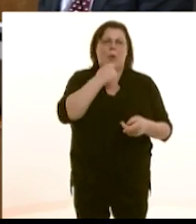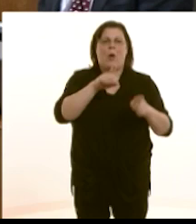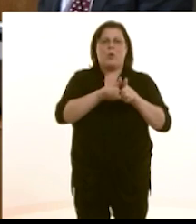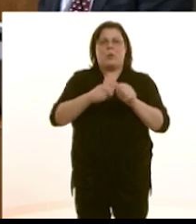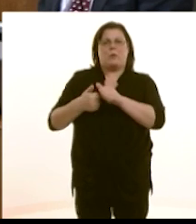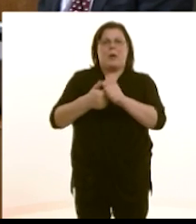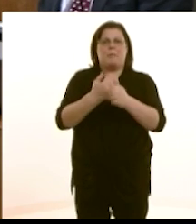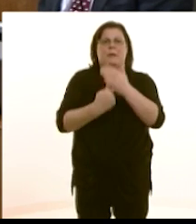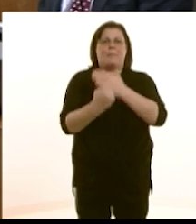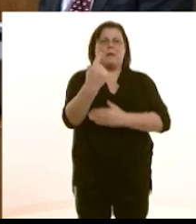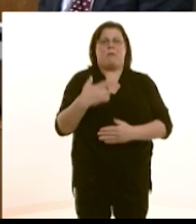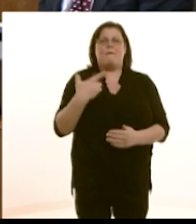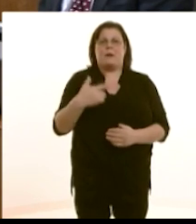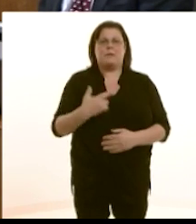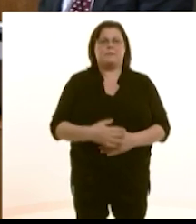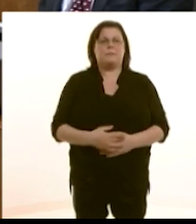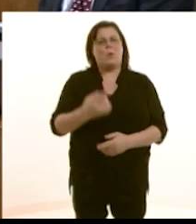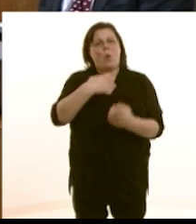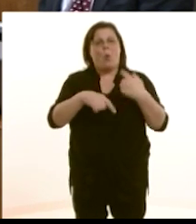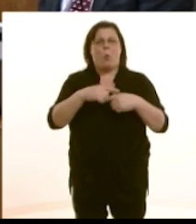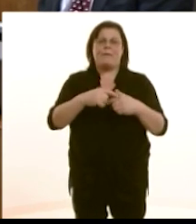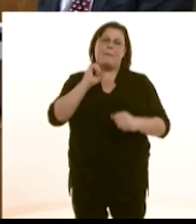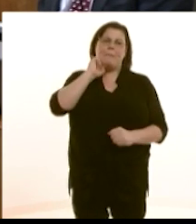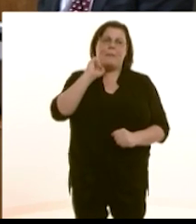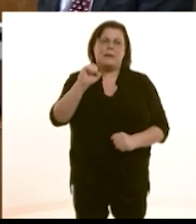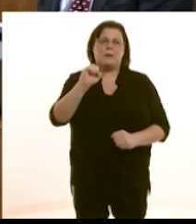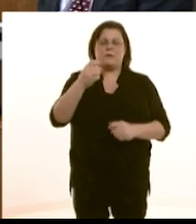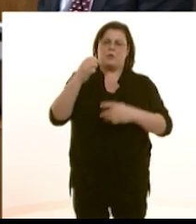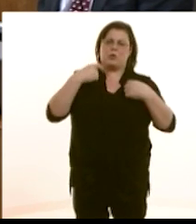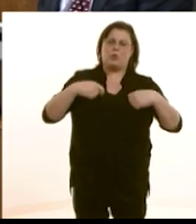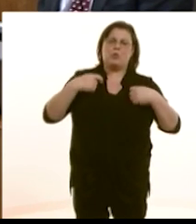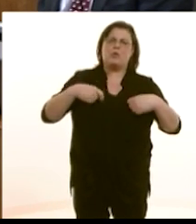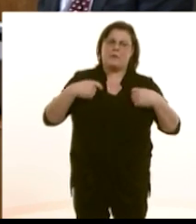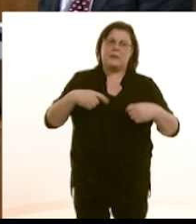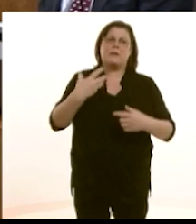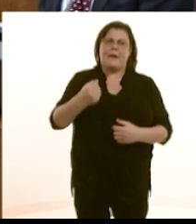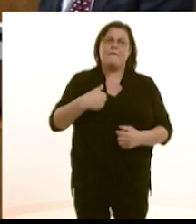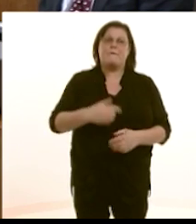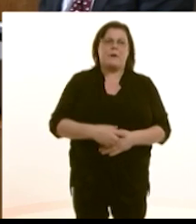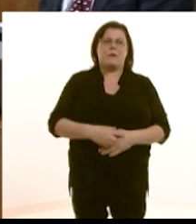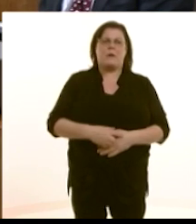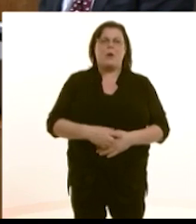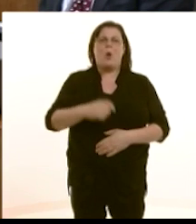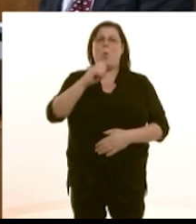We have made our financial commitment to social services. We will not pass the blame on to